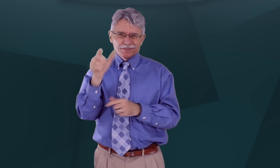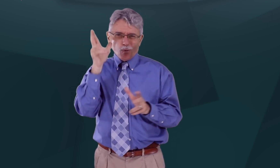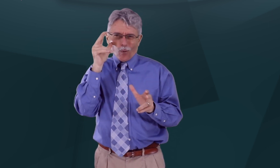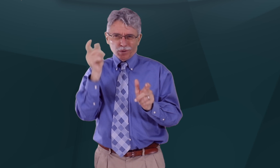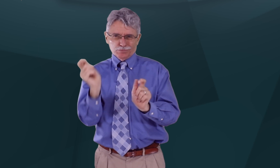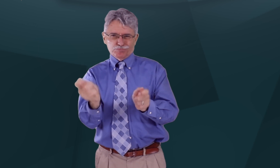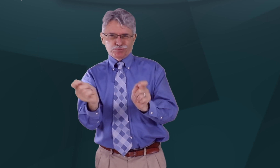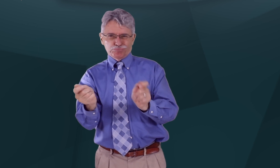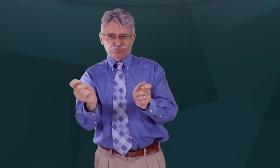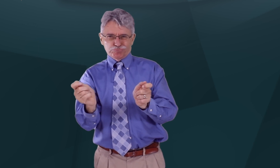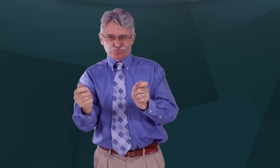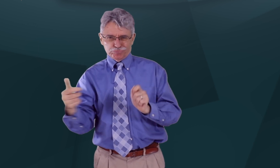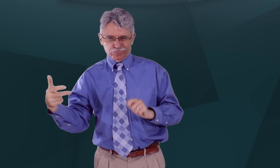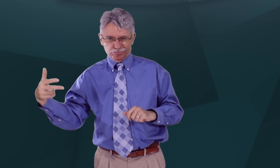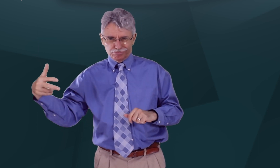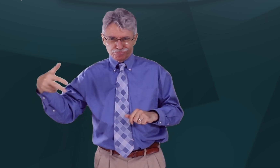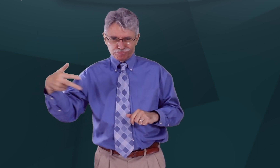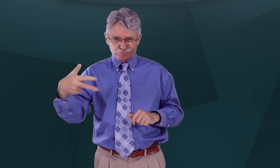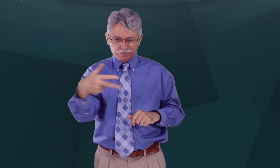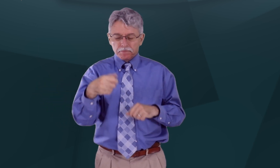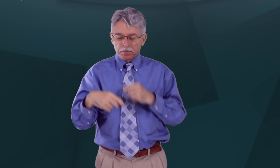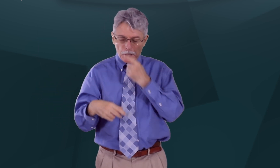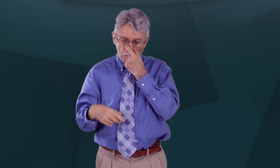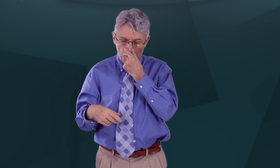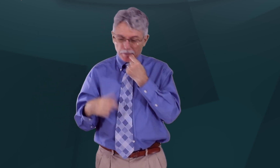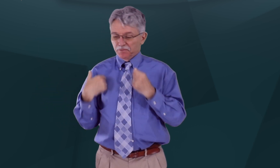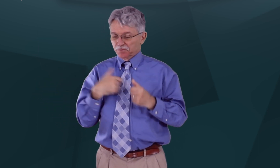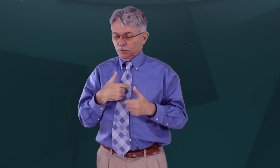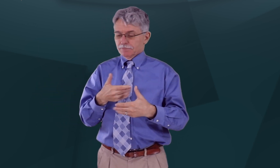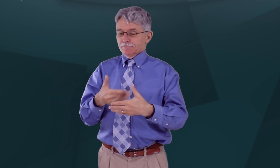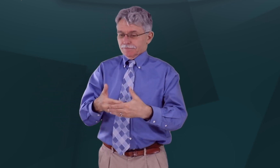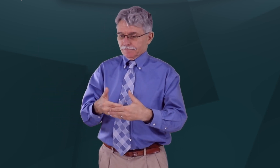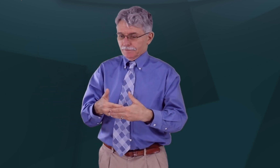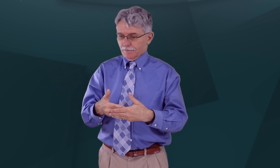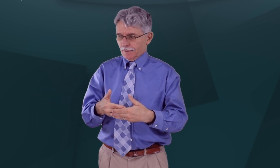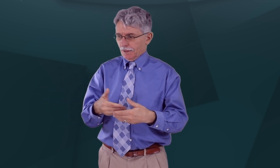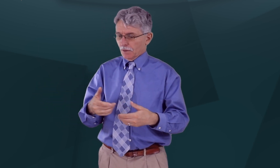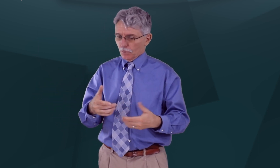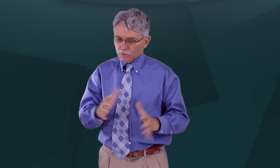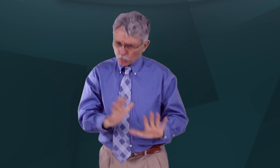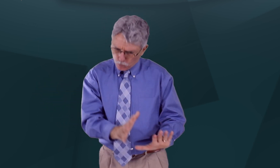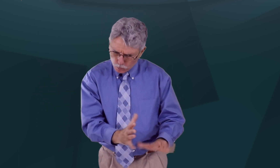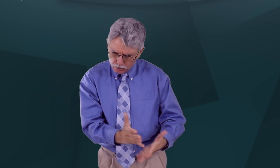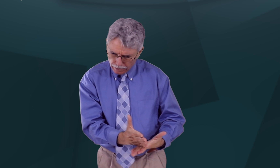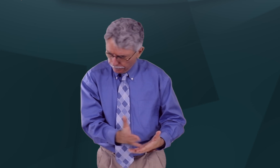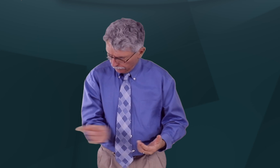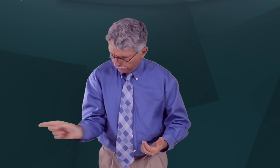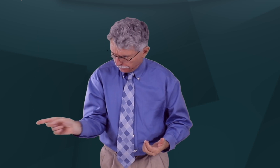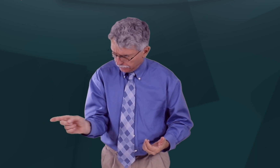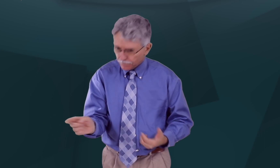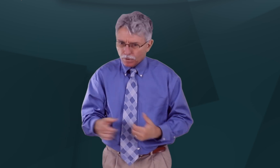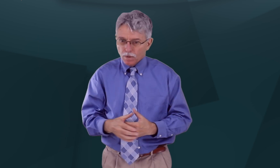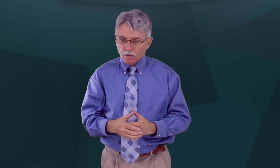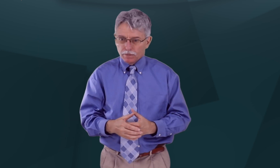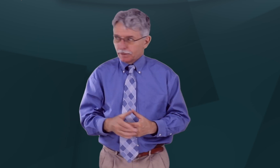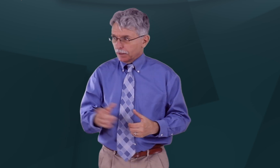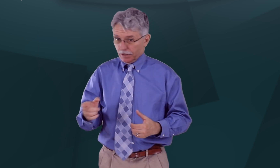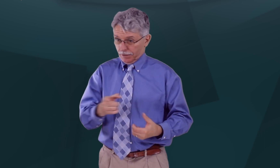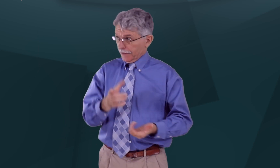just horse drawn carriages, and so we're getting to an intersection and I said, oh, we've got to look and stop.